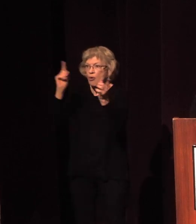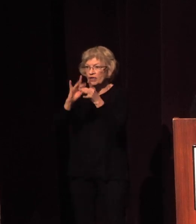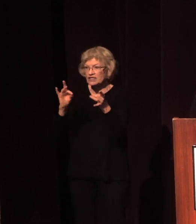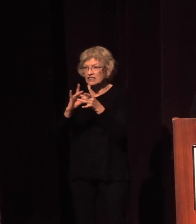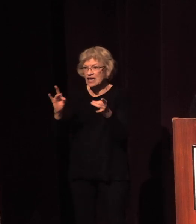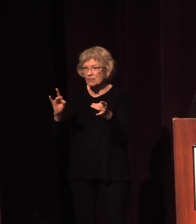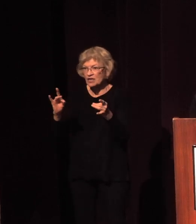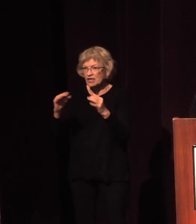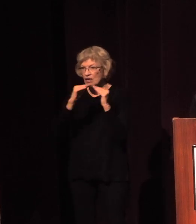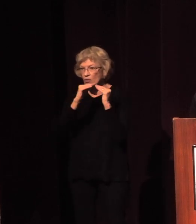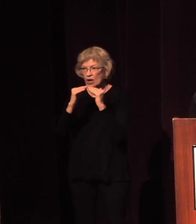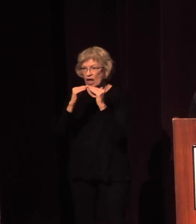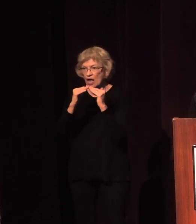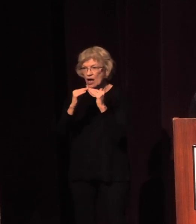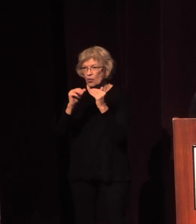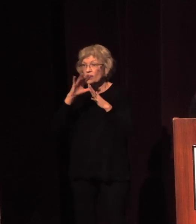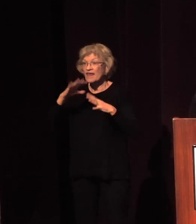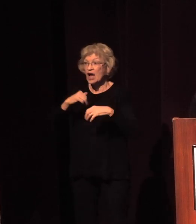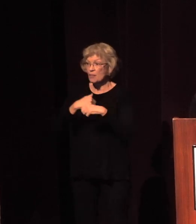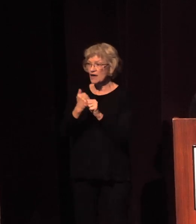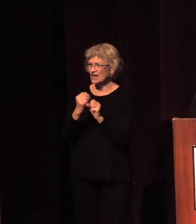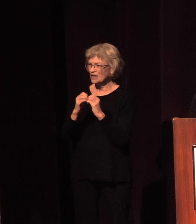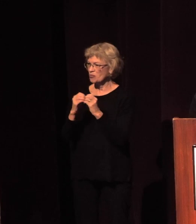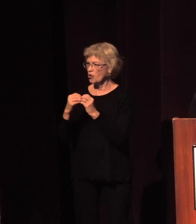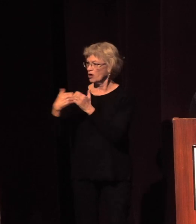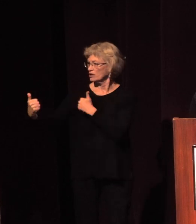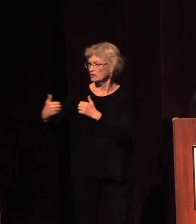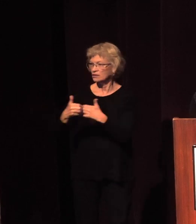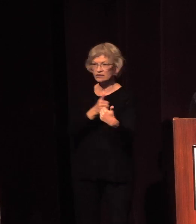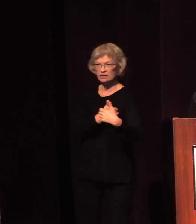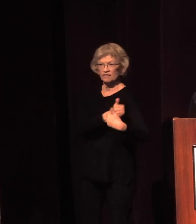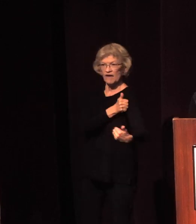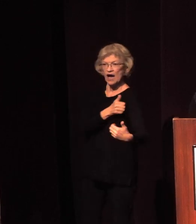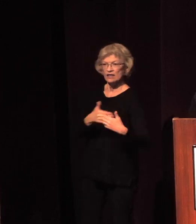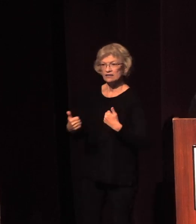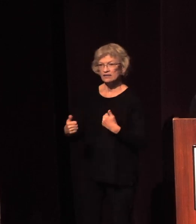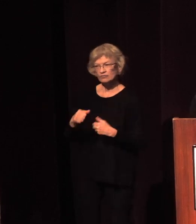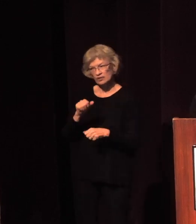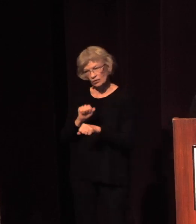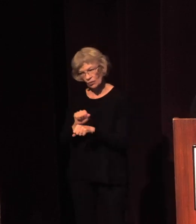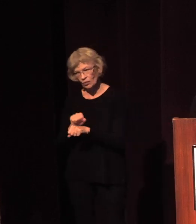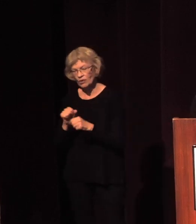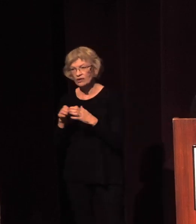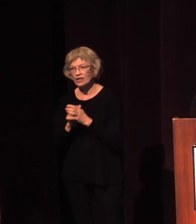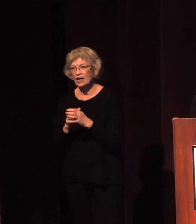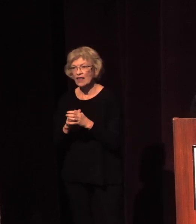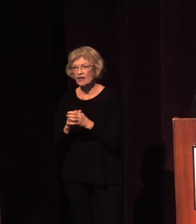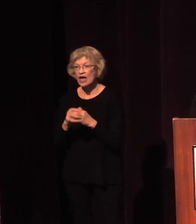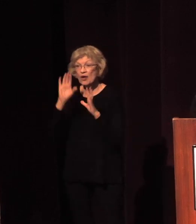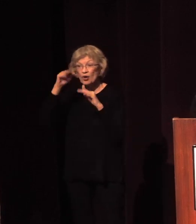because it is challenging to make any equity statement about diversity and inclusion without generating more tension and